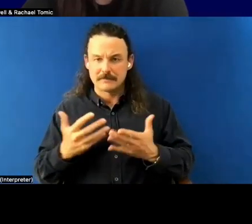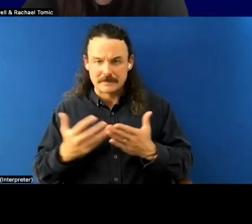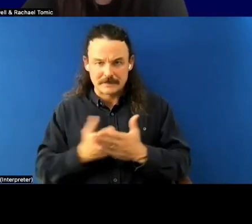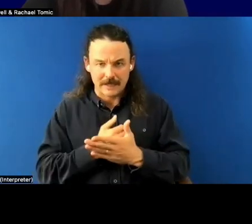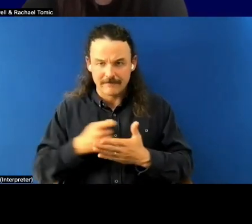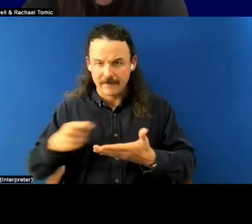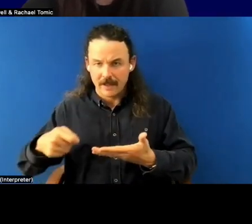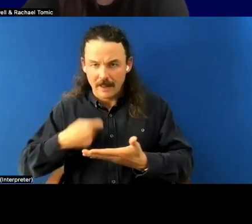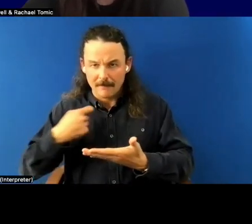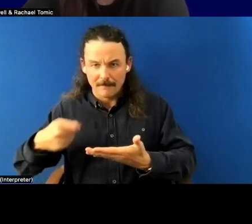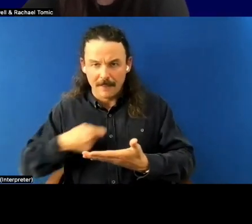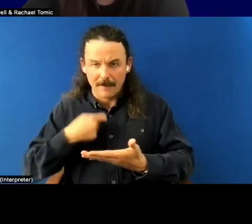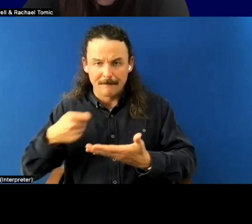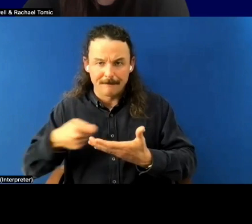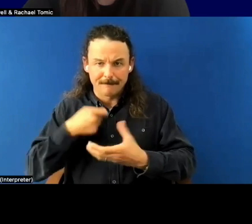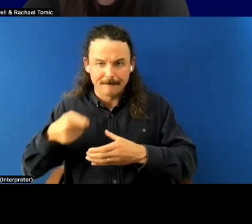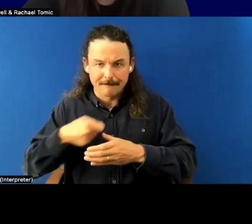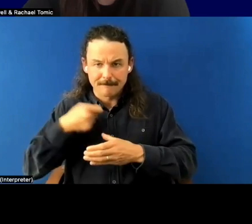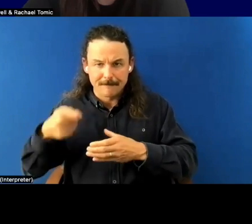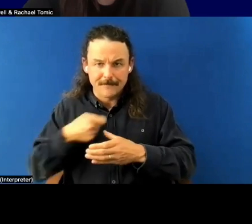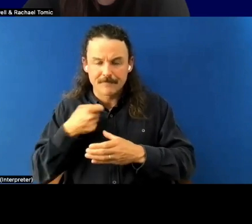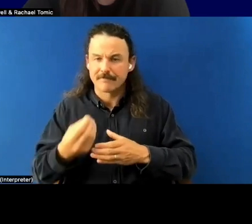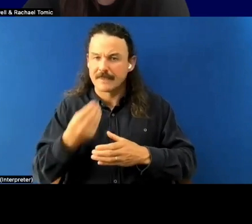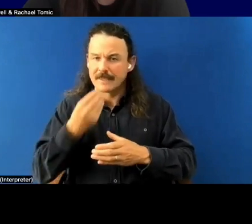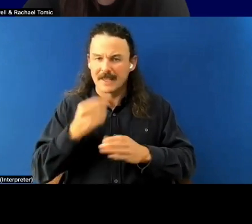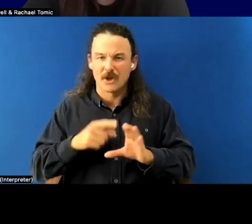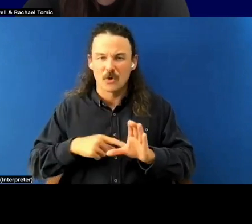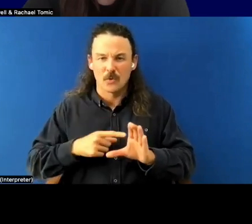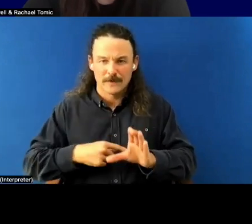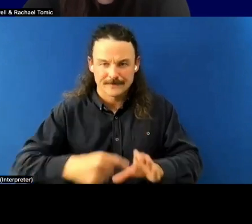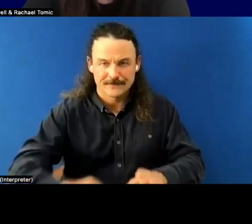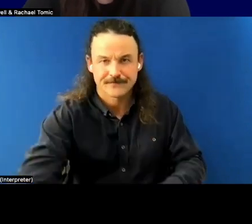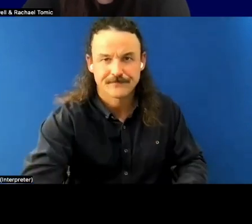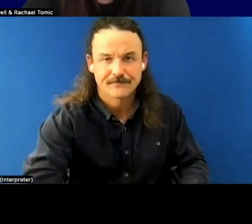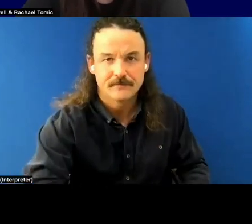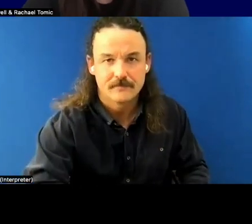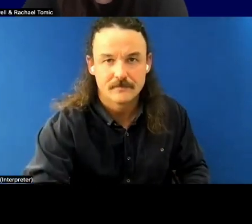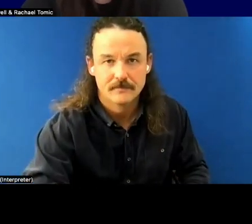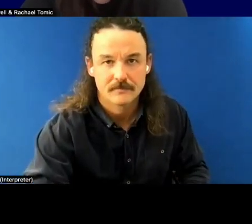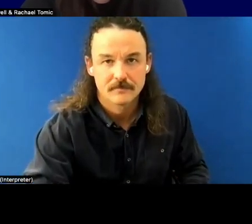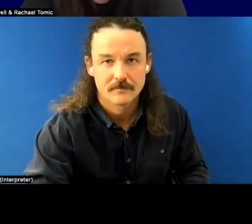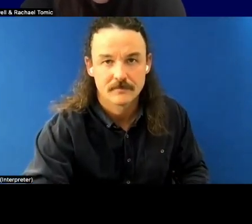We had input from a physio to look at positioning needs. So, Hannah sits in a